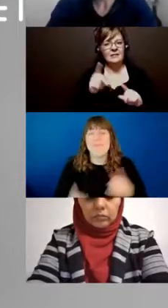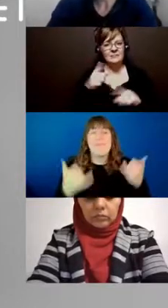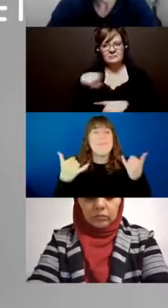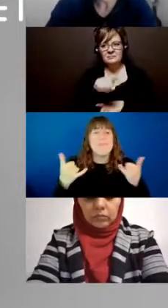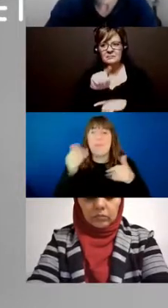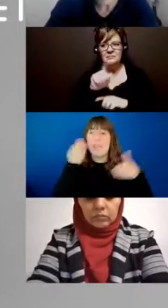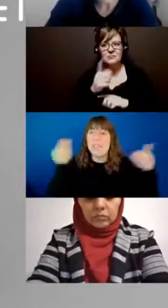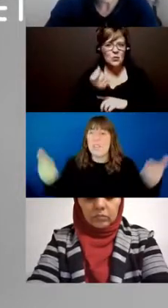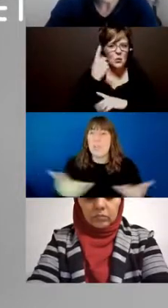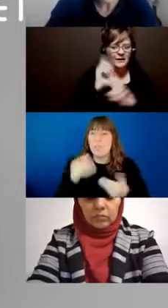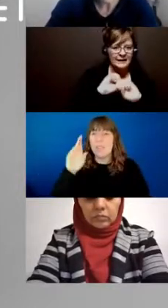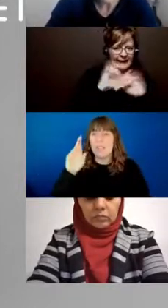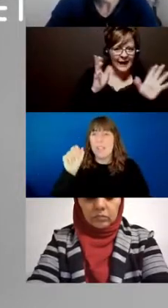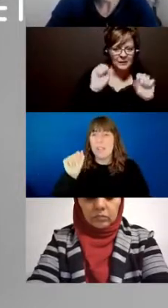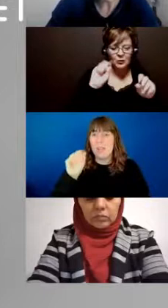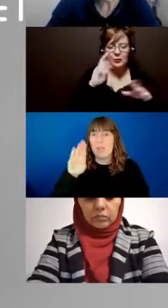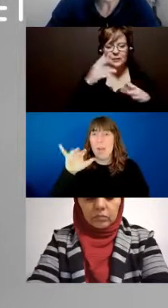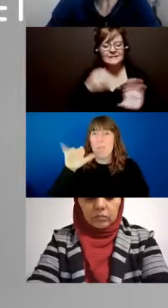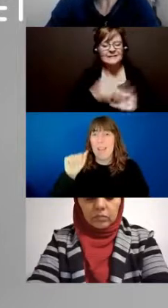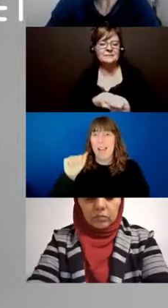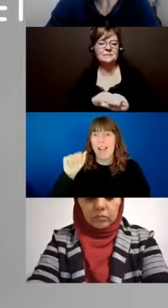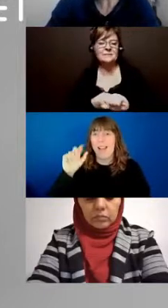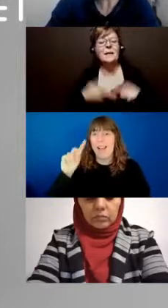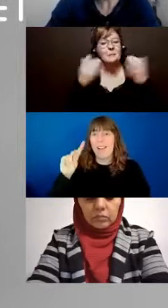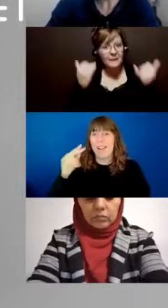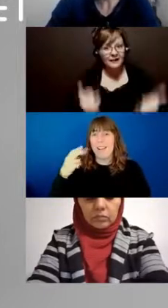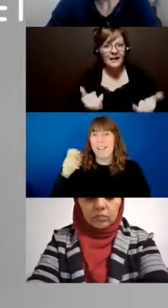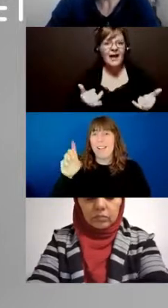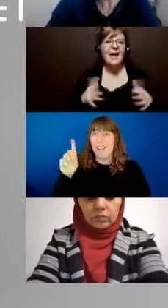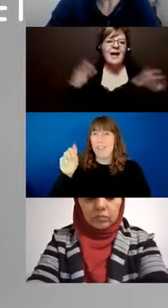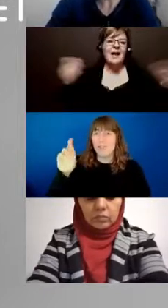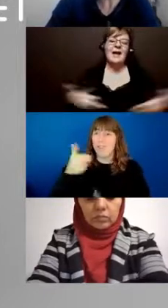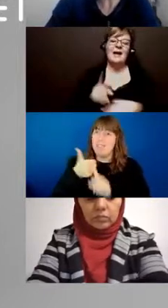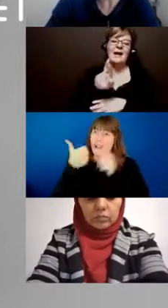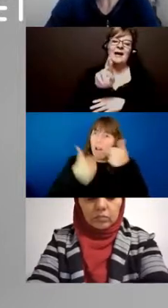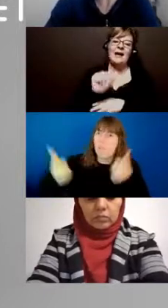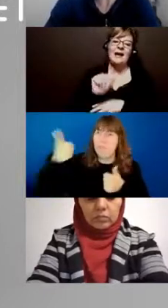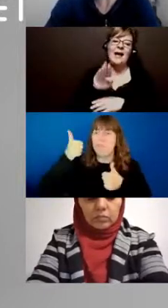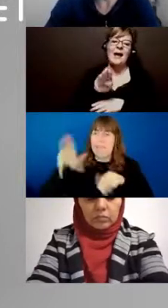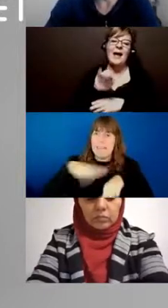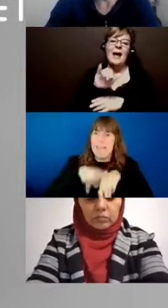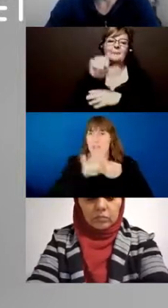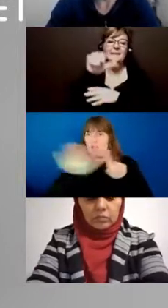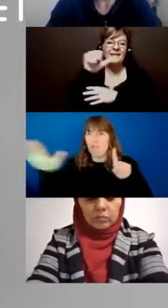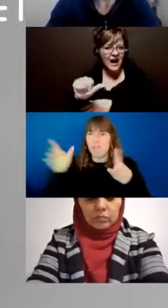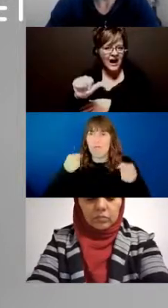Rabia Khedr who is the national director of the disability without poverty campaign and